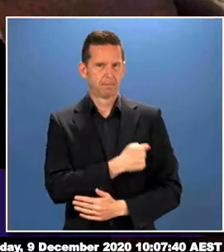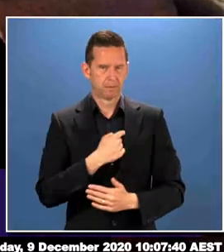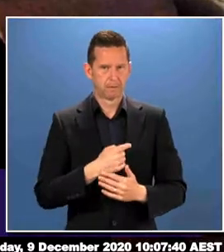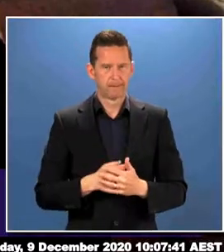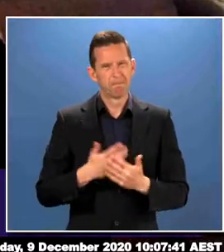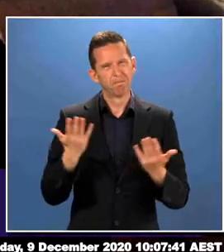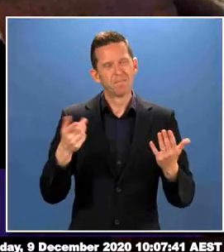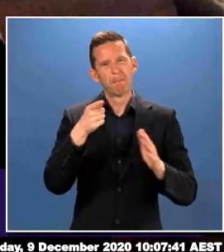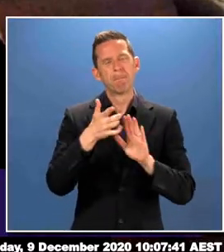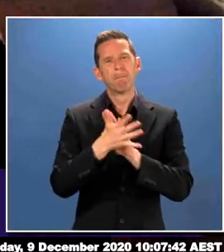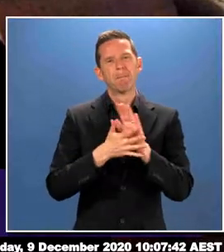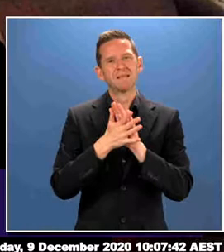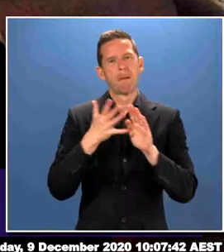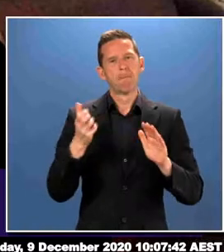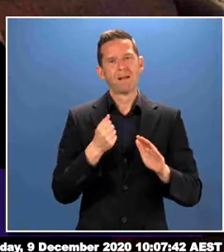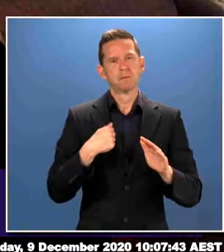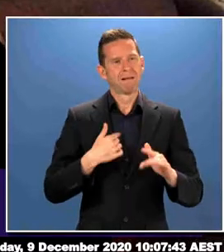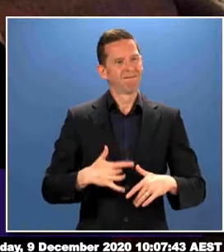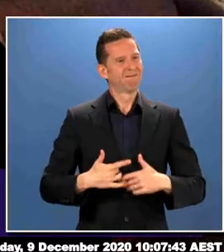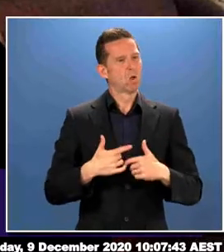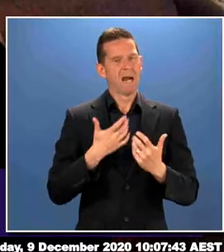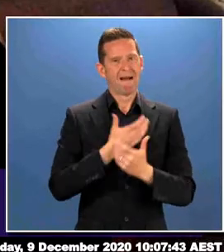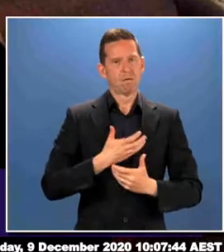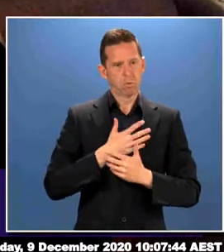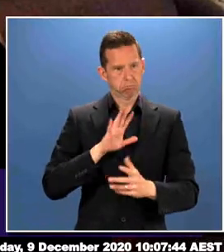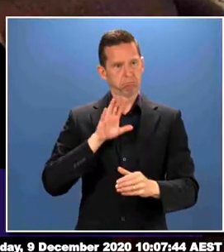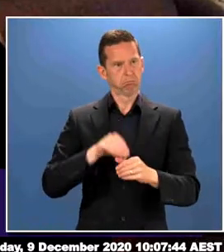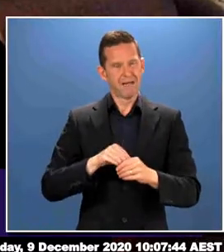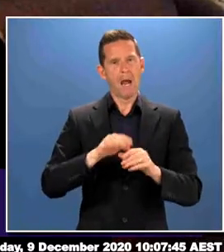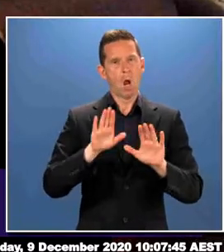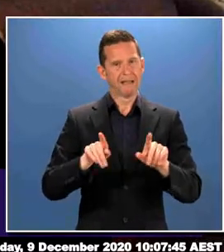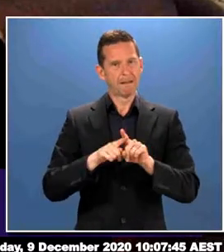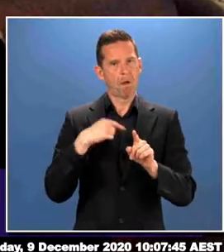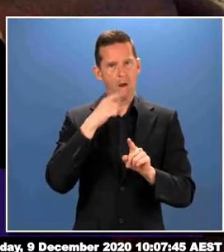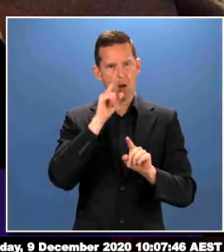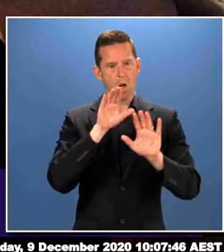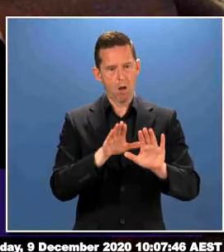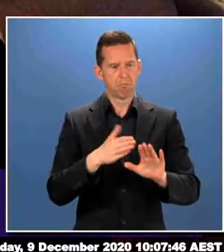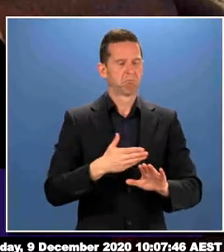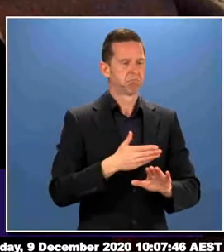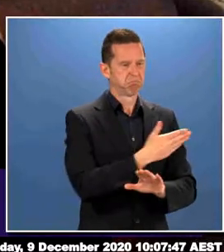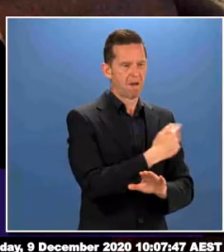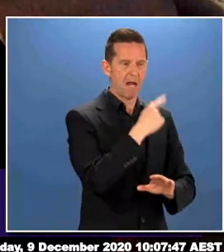It means having a comfortable seat, and that kind of equipment that allows me to rest, but ultimately meaningful work for young people with